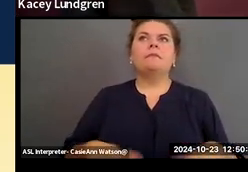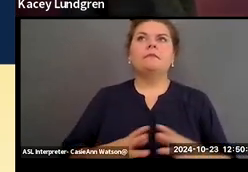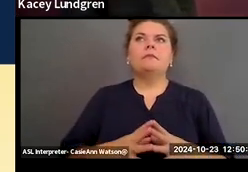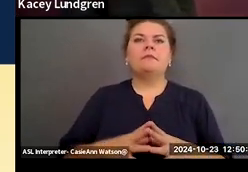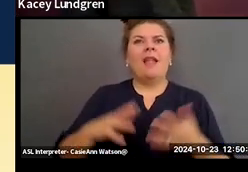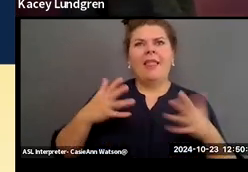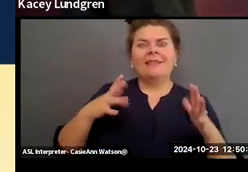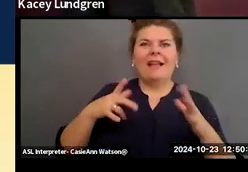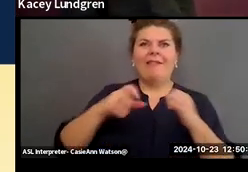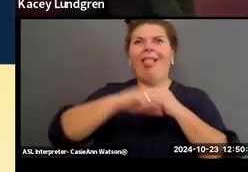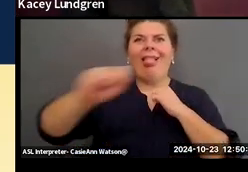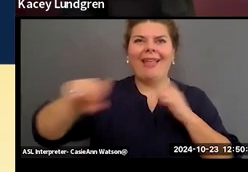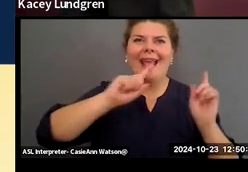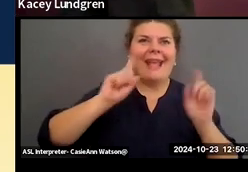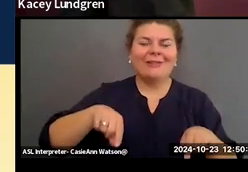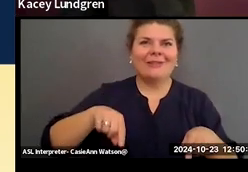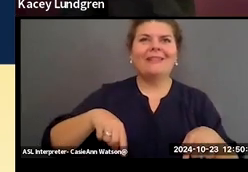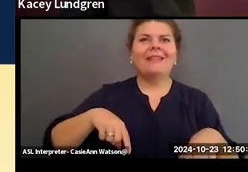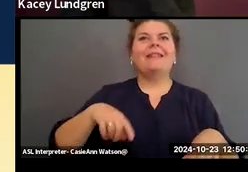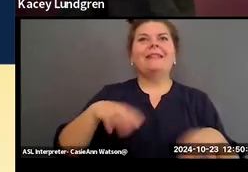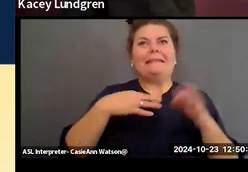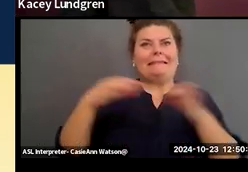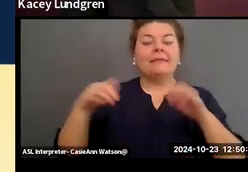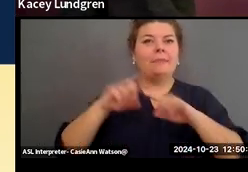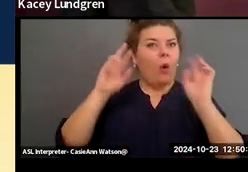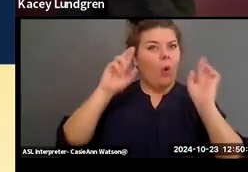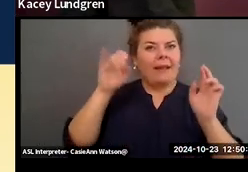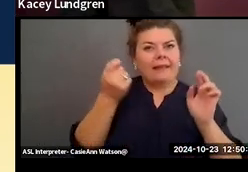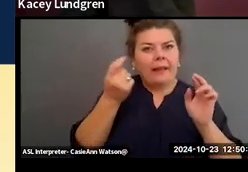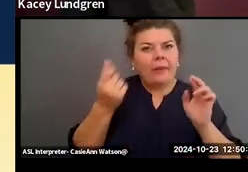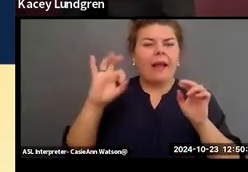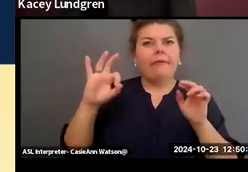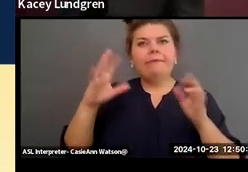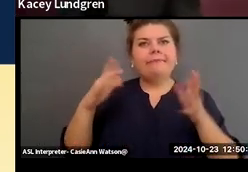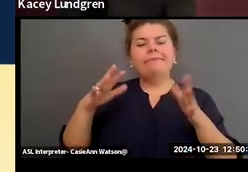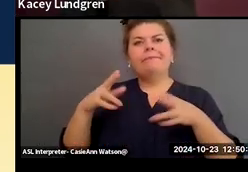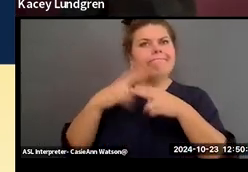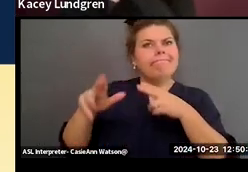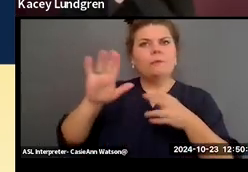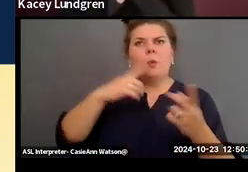That's kind of a long-winded explanation, but I hope that gives you a little bit of what you were asking for